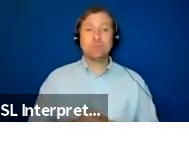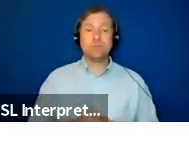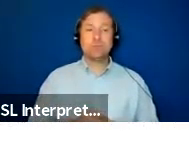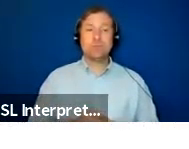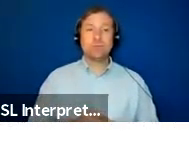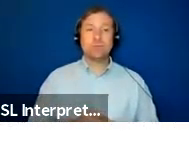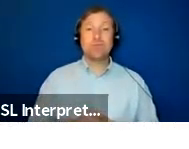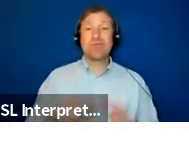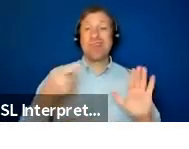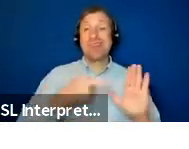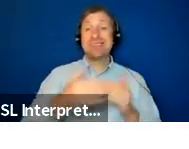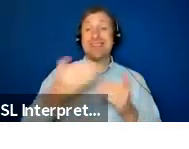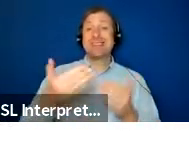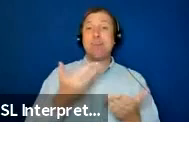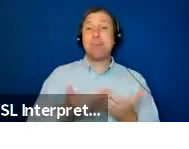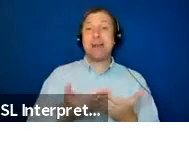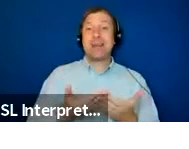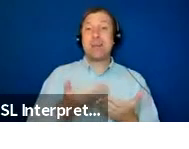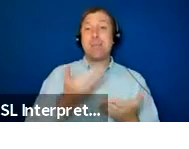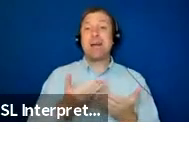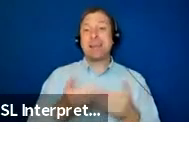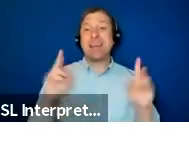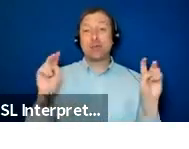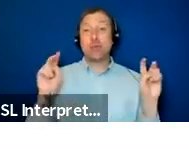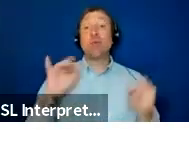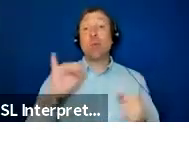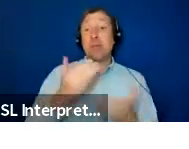This leads us into money issues, because a lot of the money issues related to this Return to Work Agreement